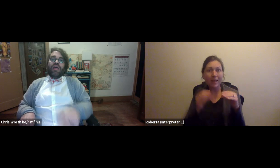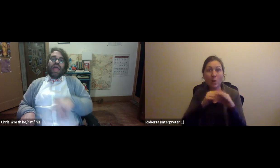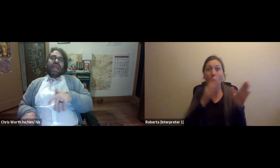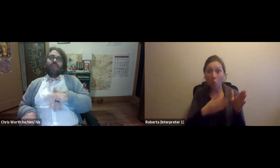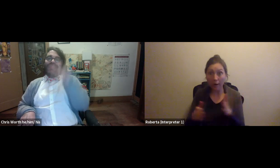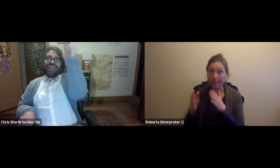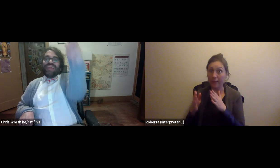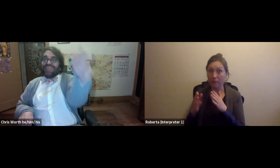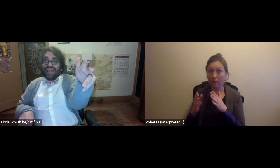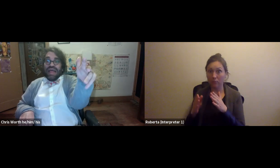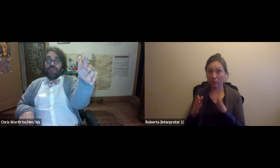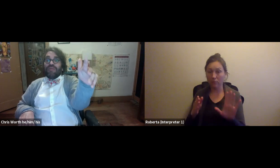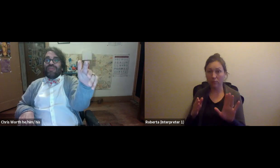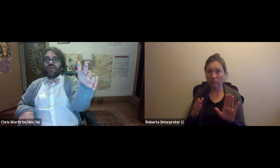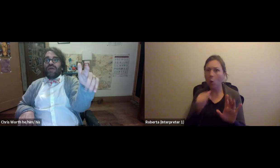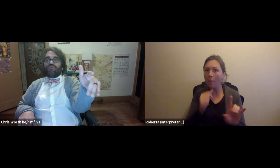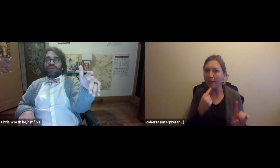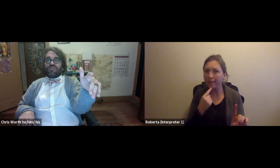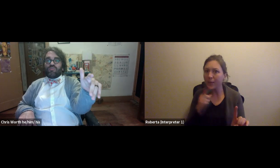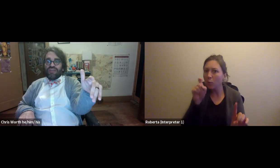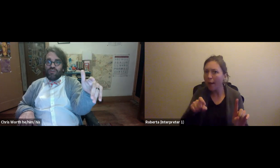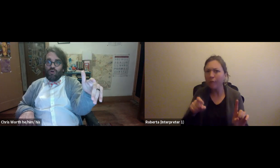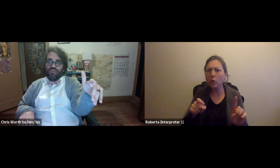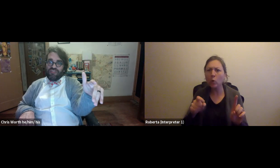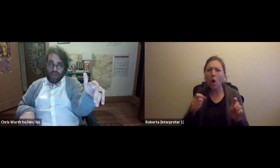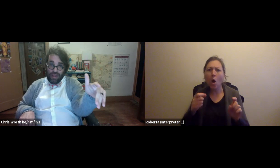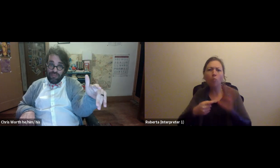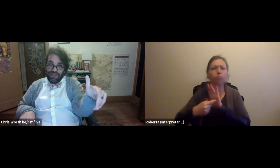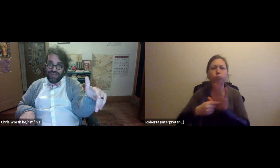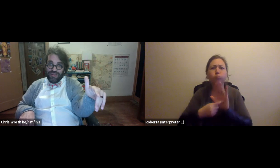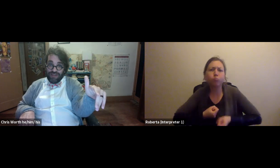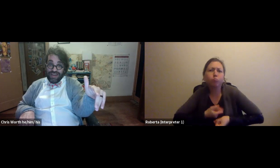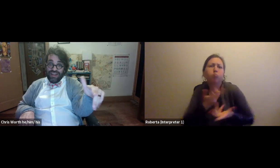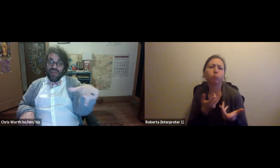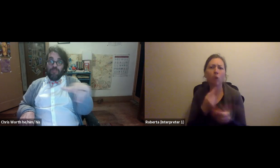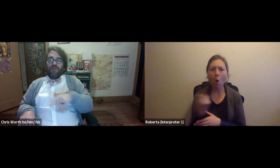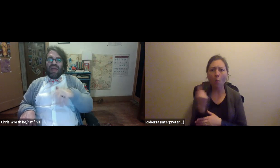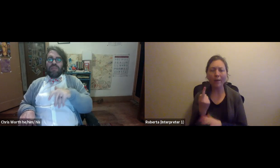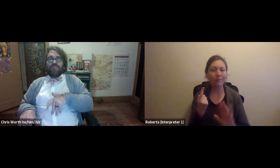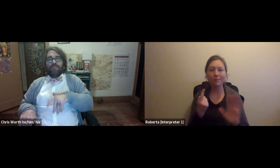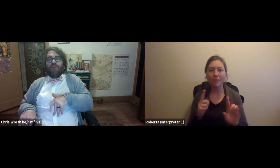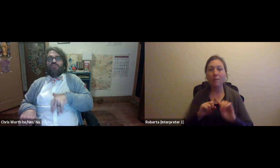and I'm not saying that you have to express it all the time, right. But what I mean by power is